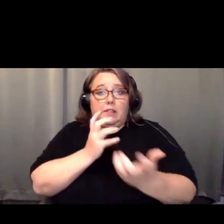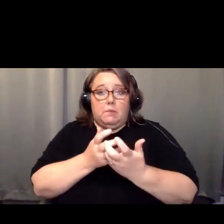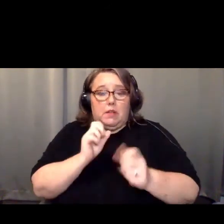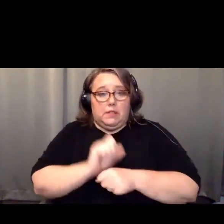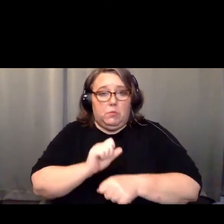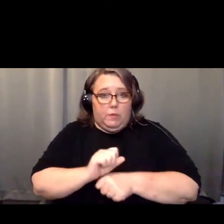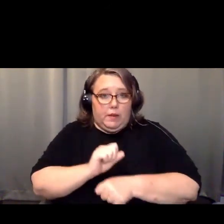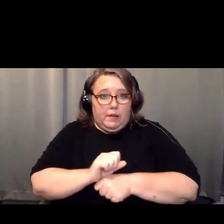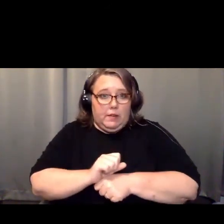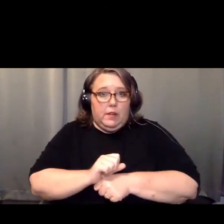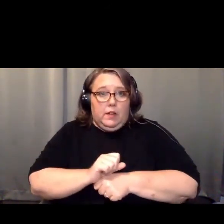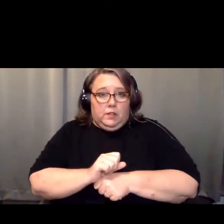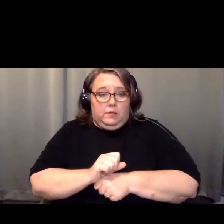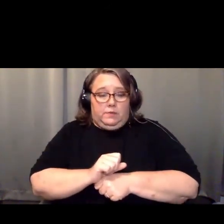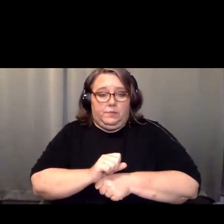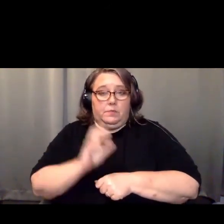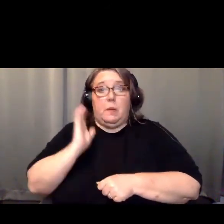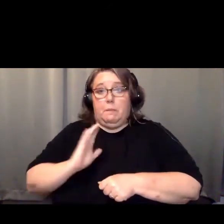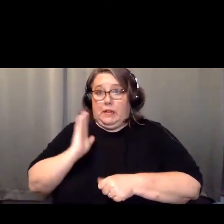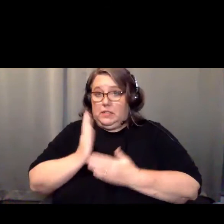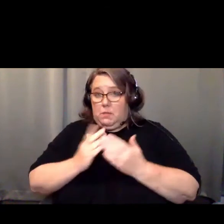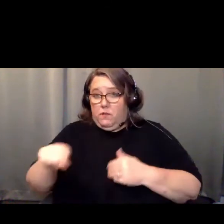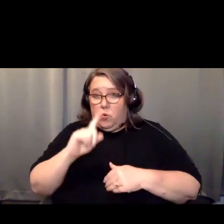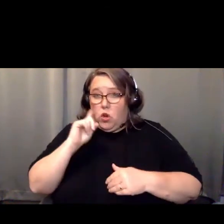which in the past, some of you may have heard the term